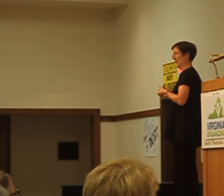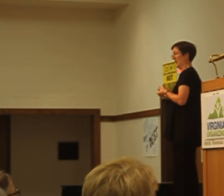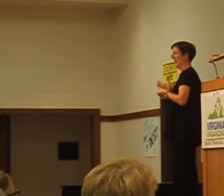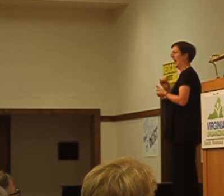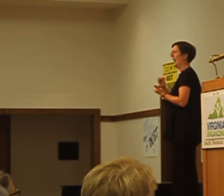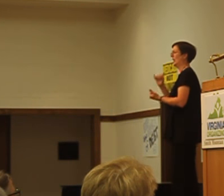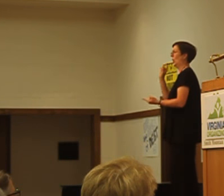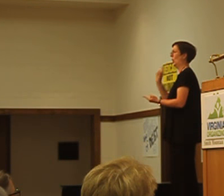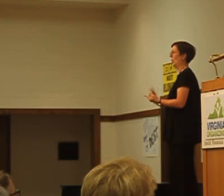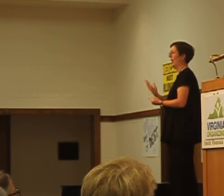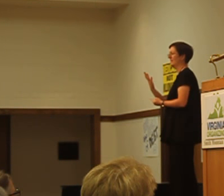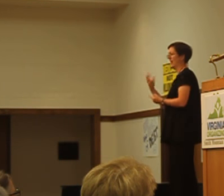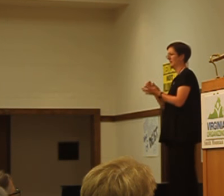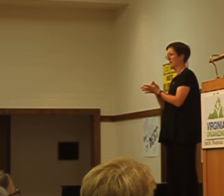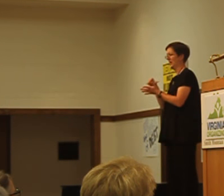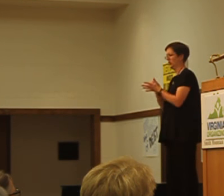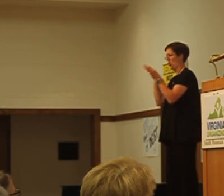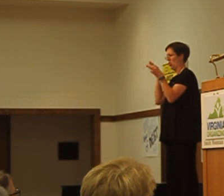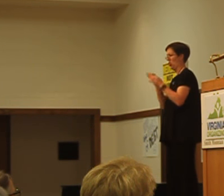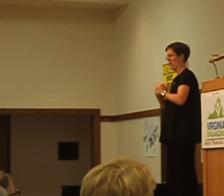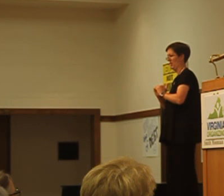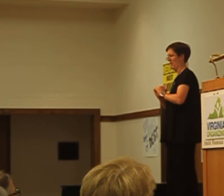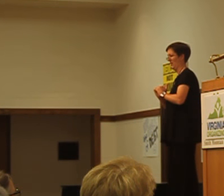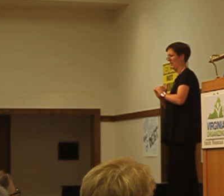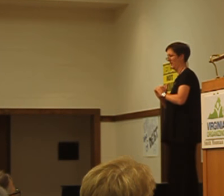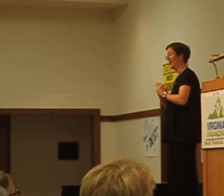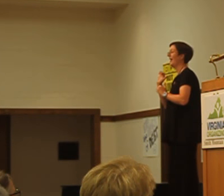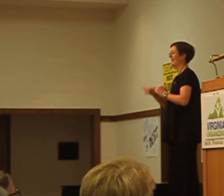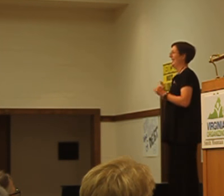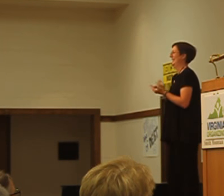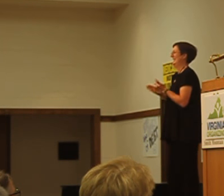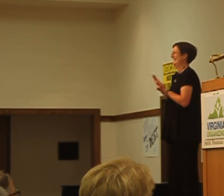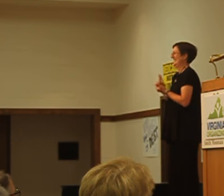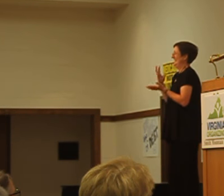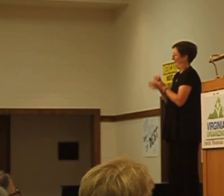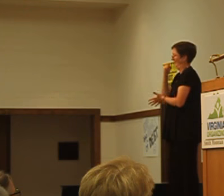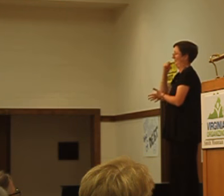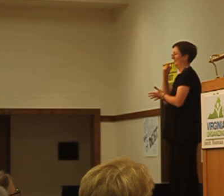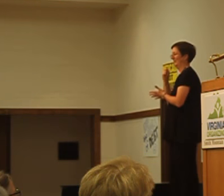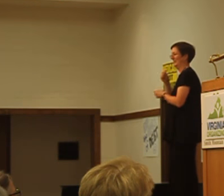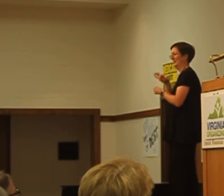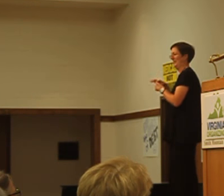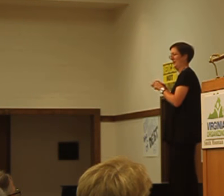and that's when I went ahead and got my rights back to vote. And now it's one page,